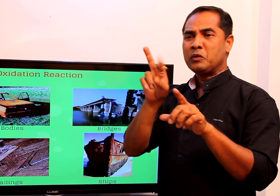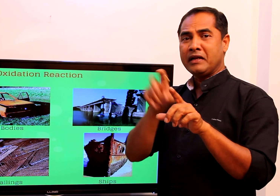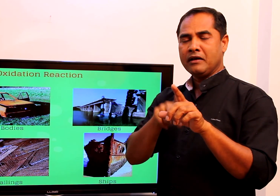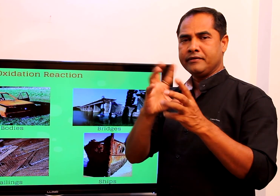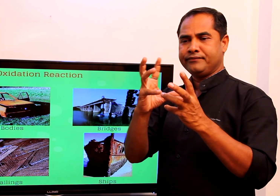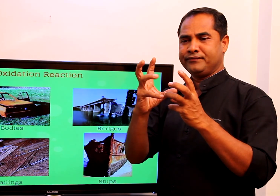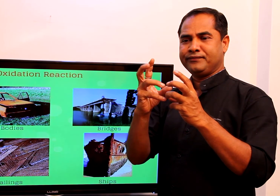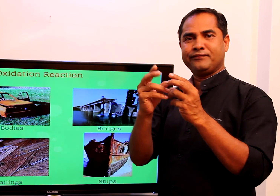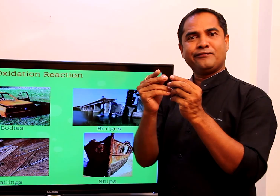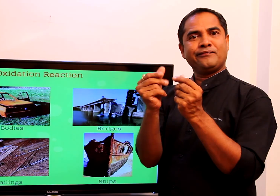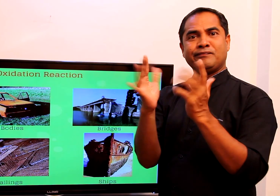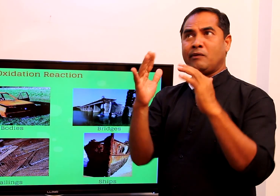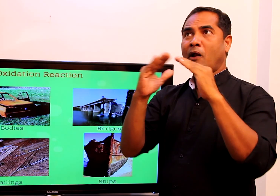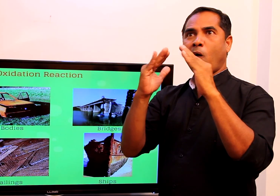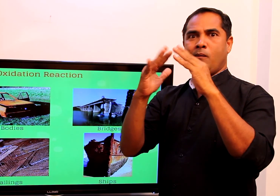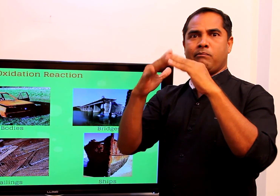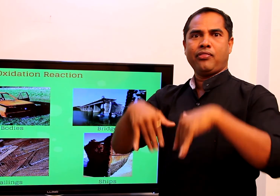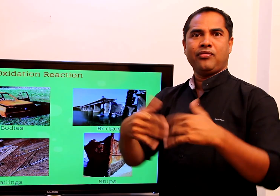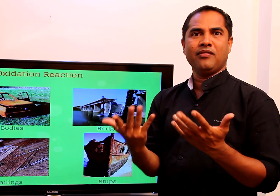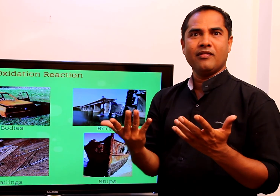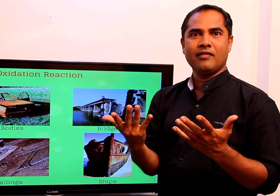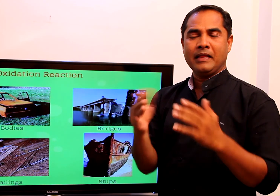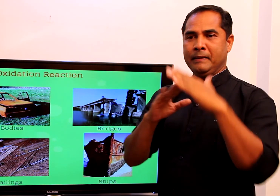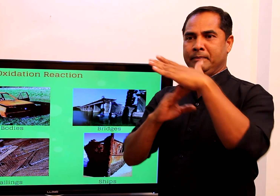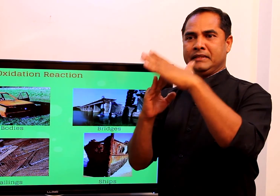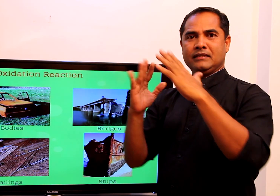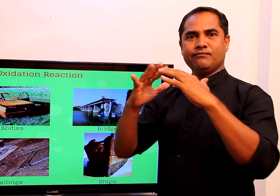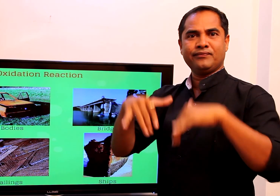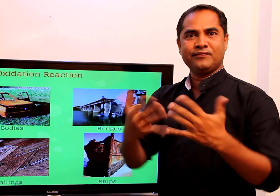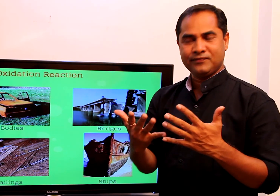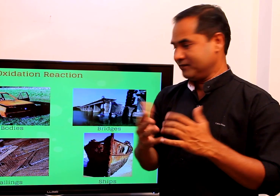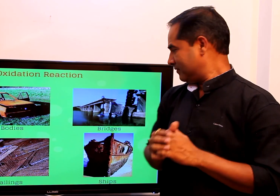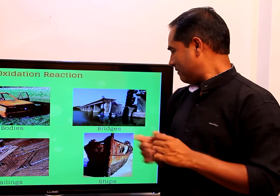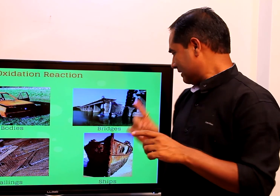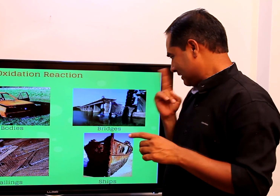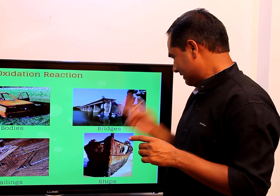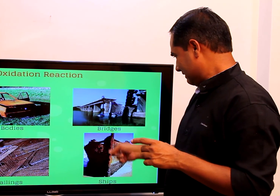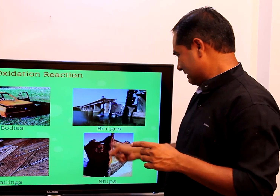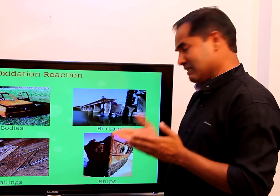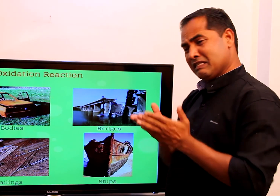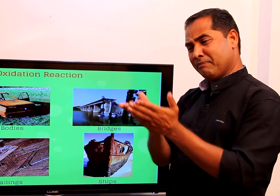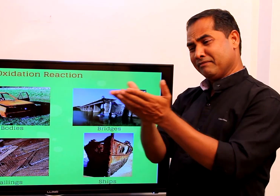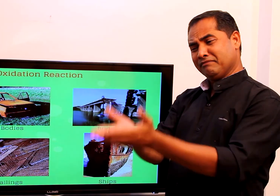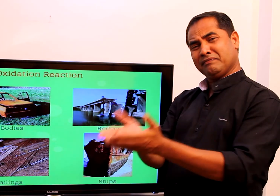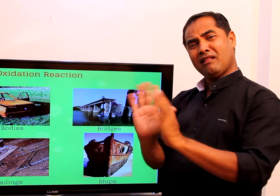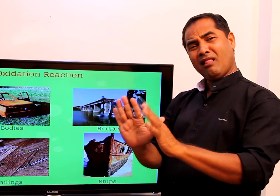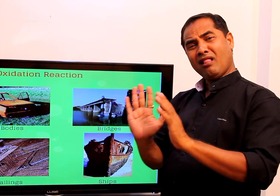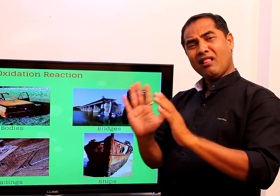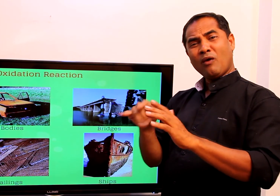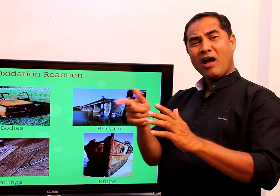in a few years the entire building can collapse. Similarly, if you see